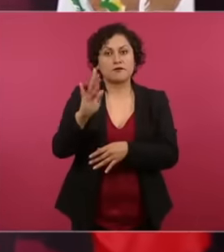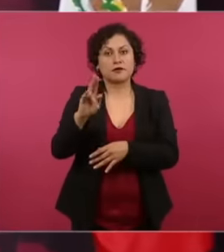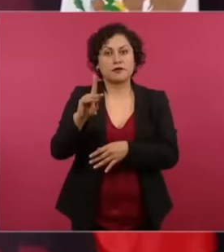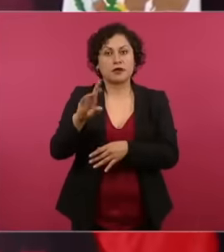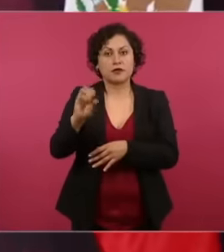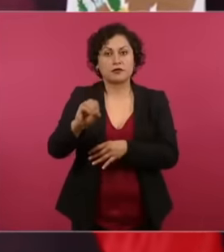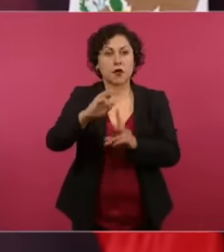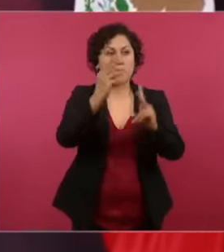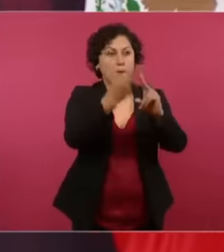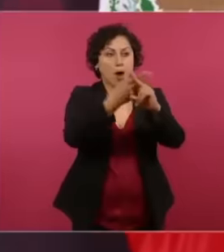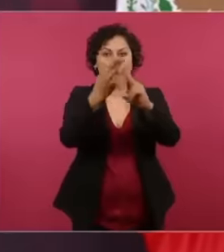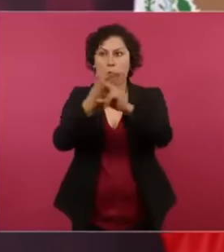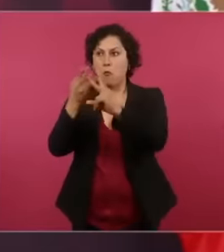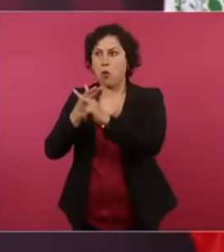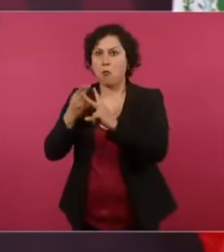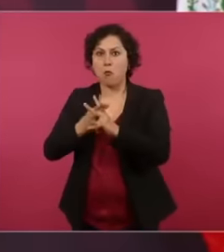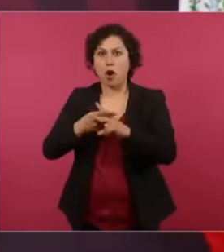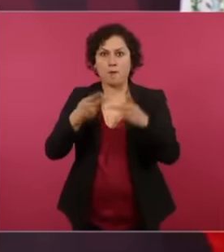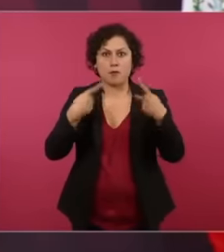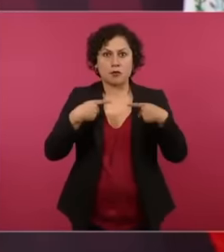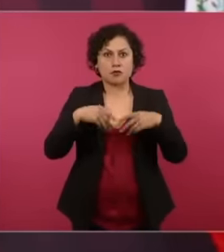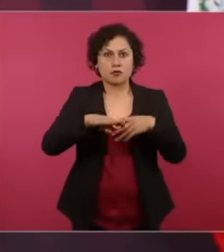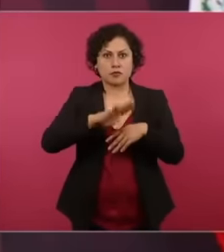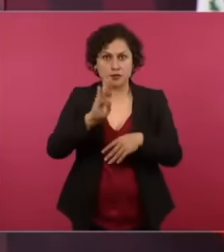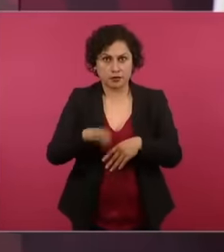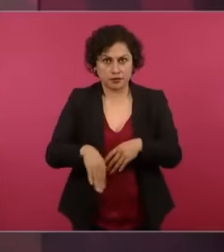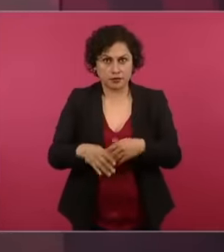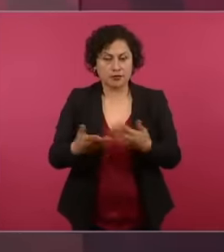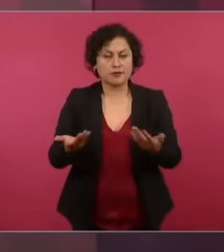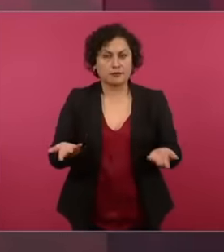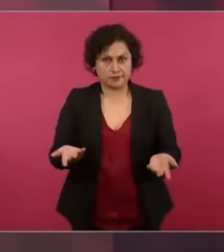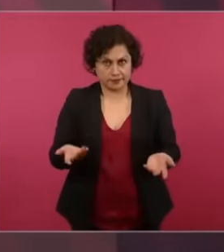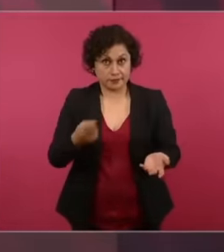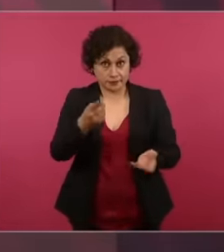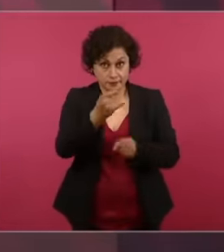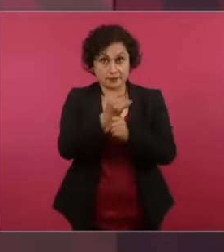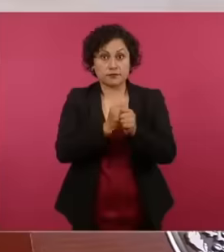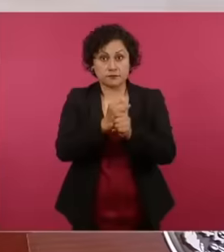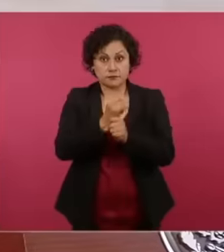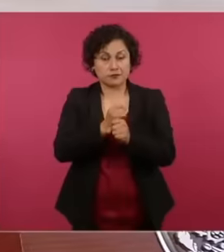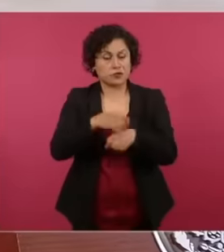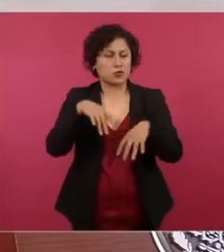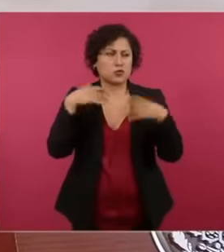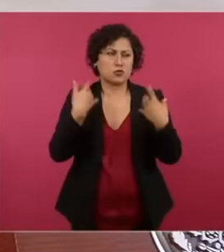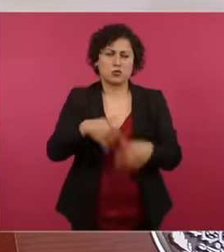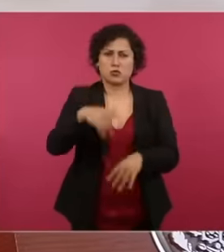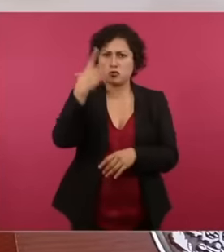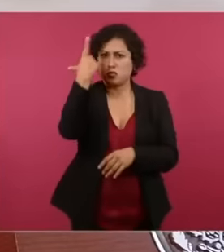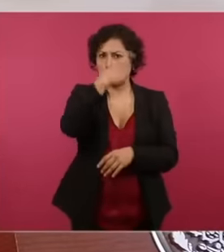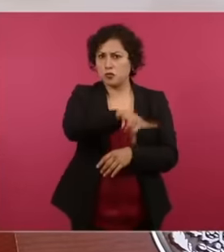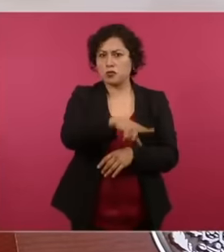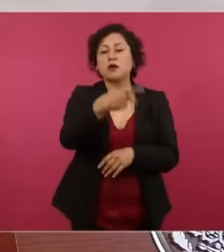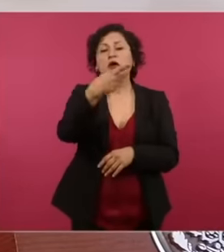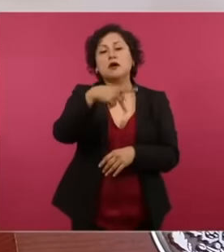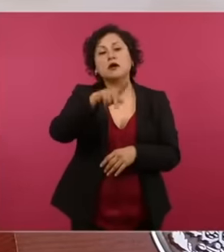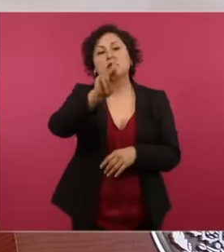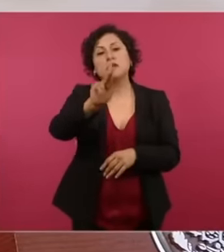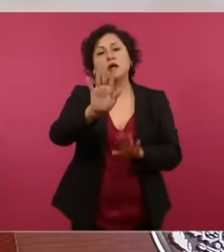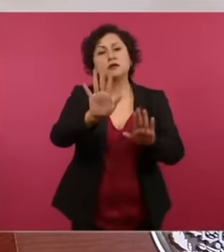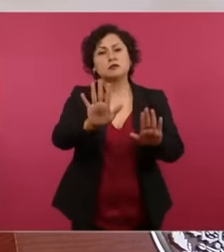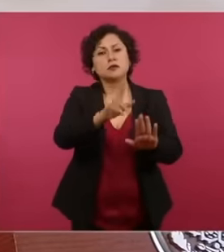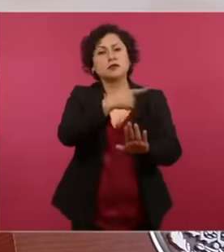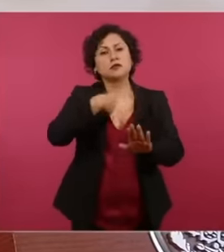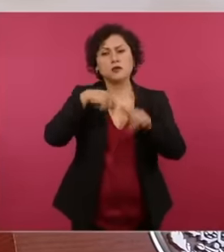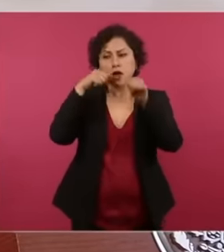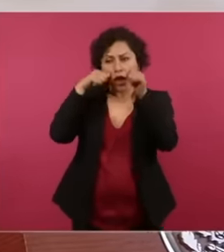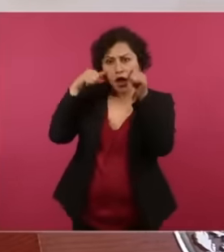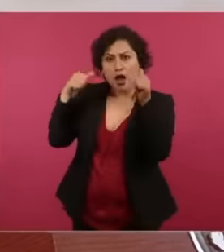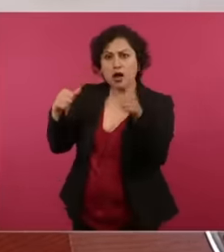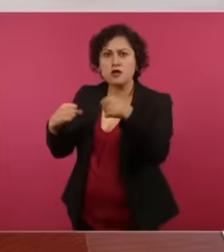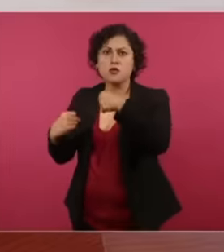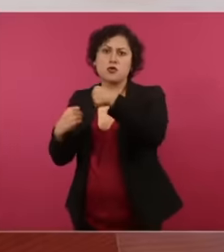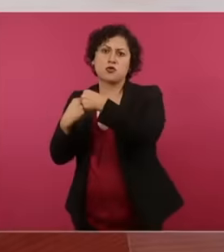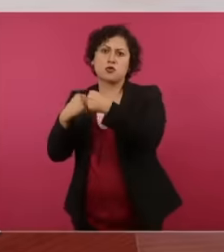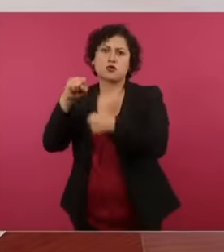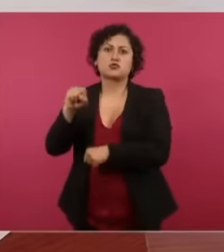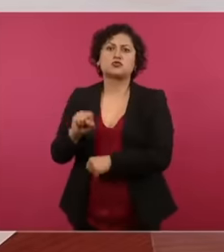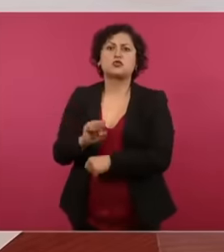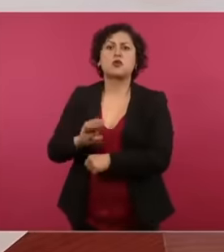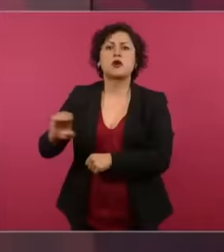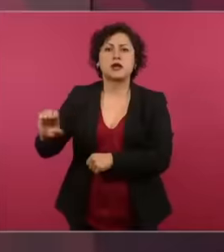So we prefer to help them in the south-southeast so that they run the risk of